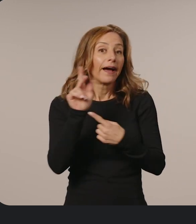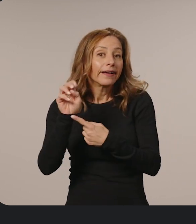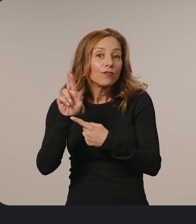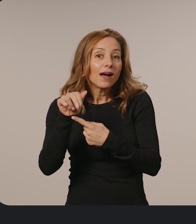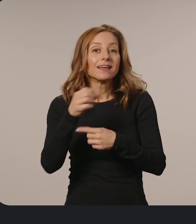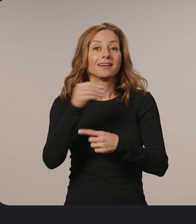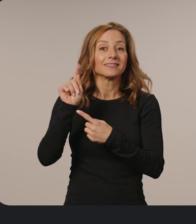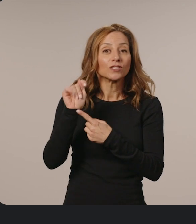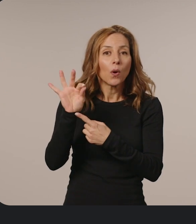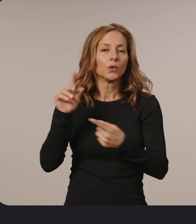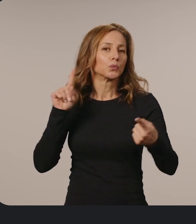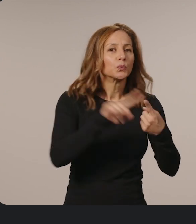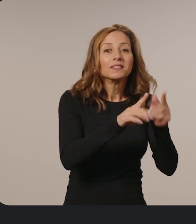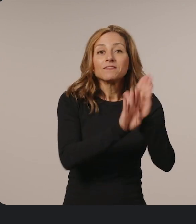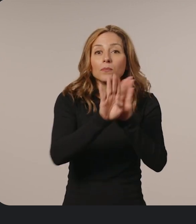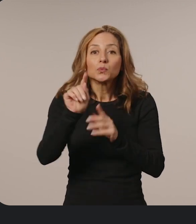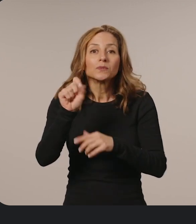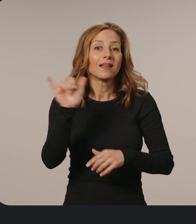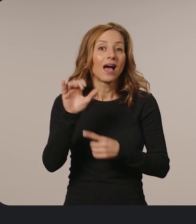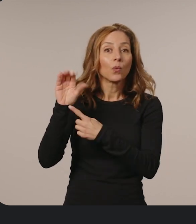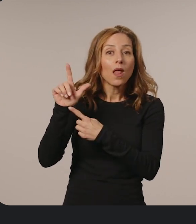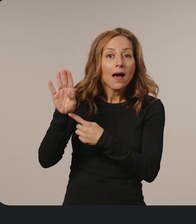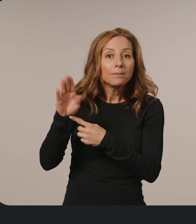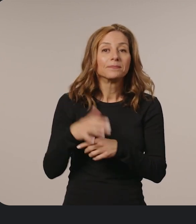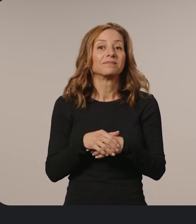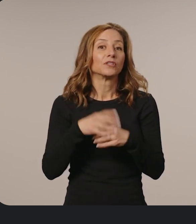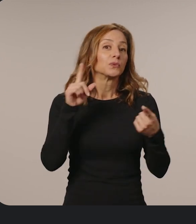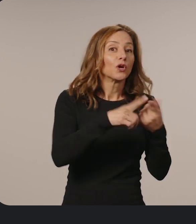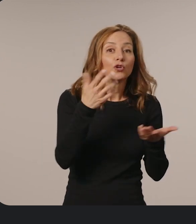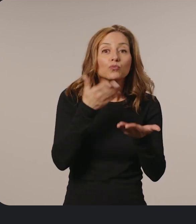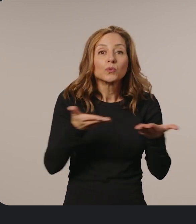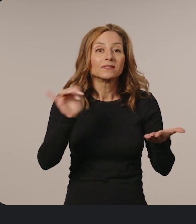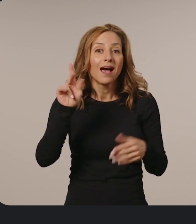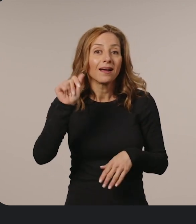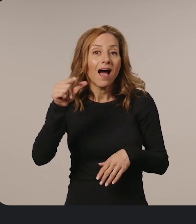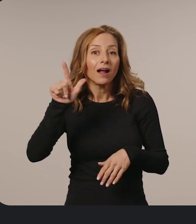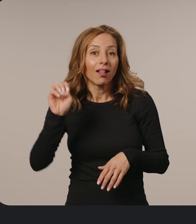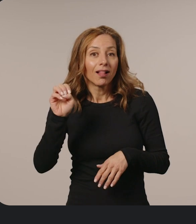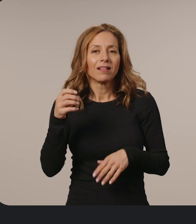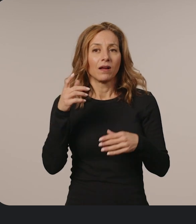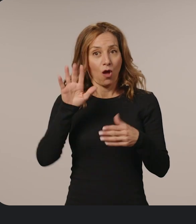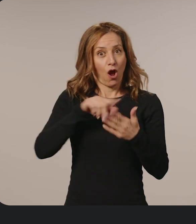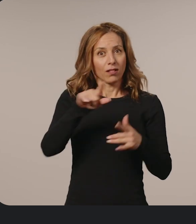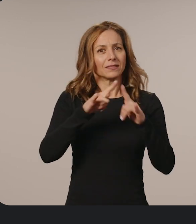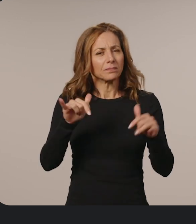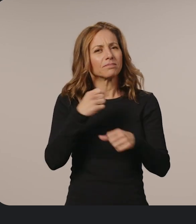and TensorFlow to development tools like Colab, to resources like Kaggle, all while ensuring responsible AI